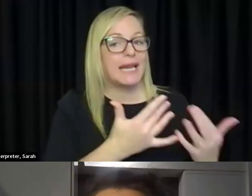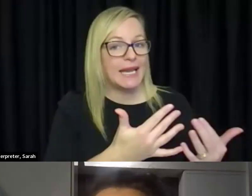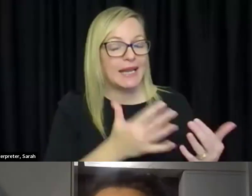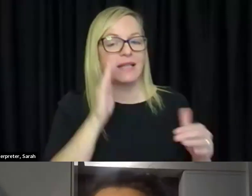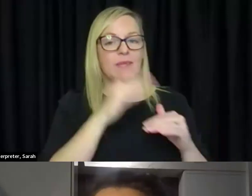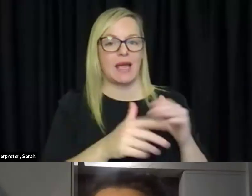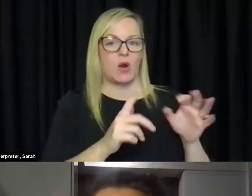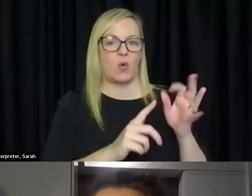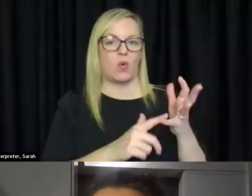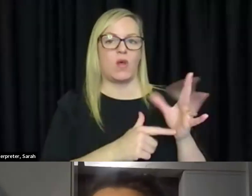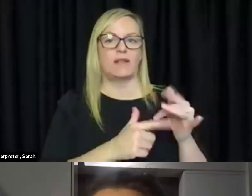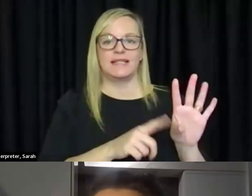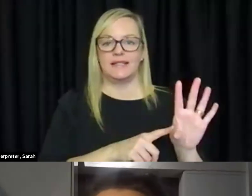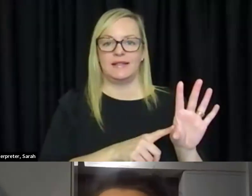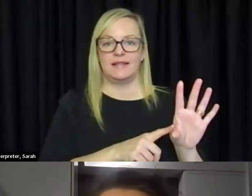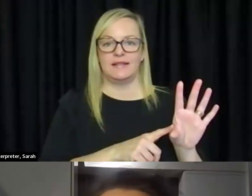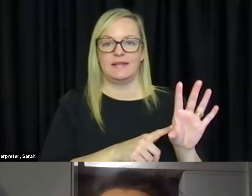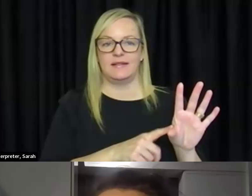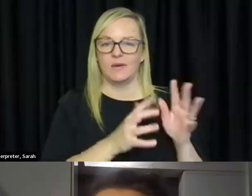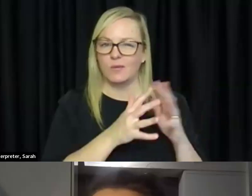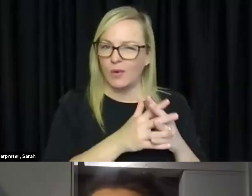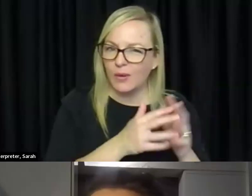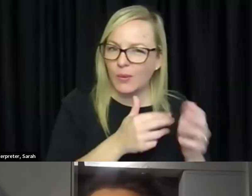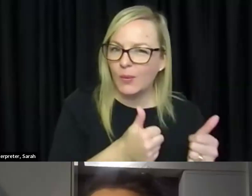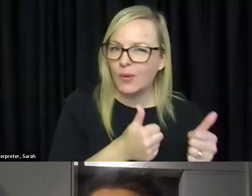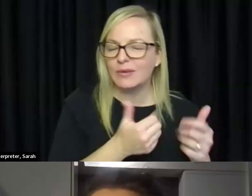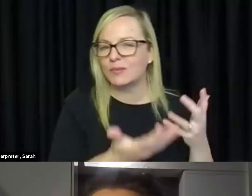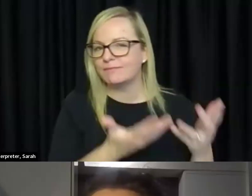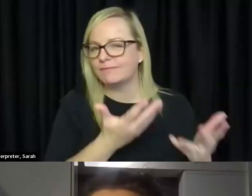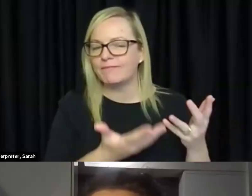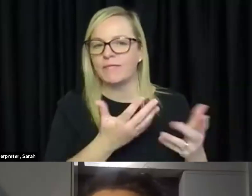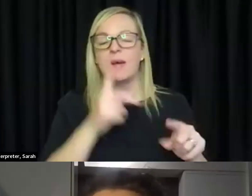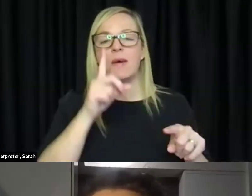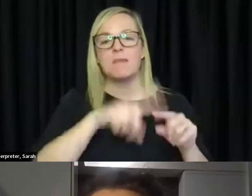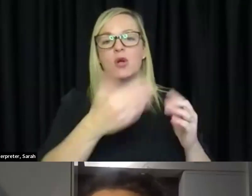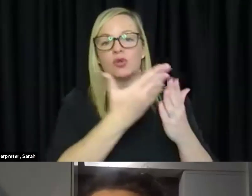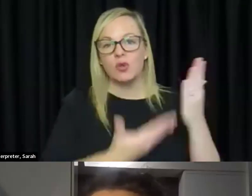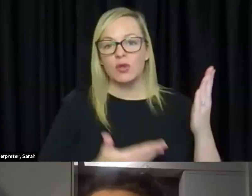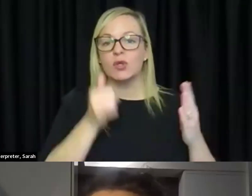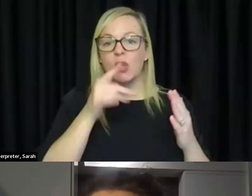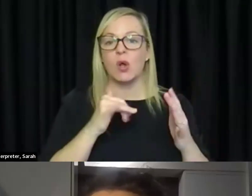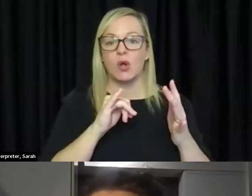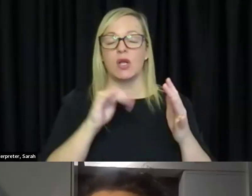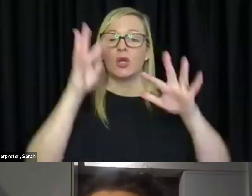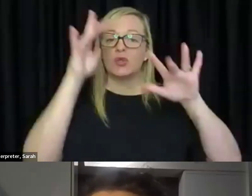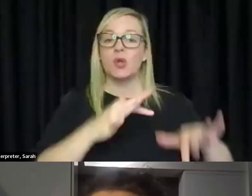you think about stories that kind of most people will know about, so Snow White and the 7 Dwarfs,